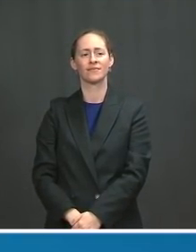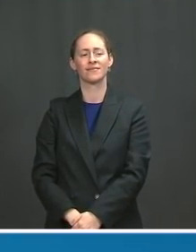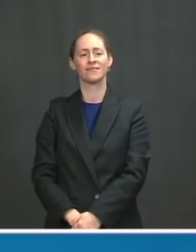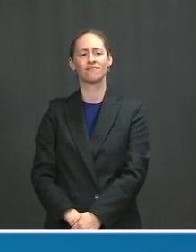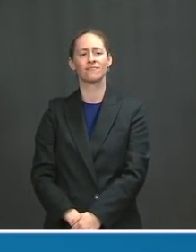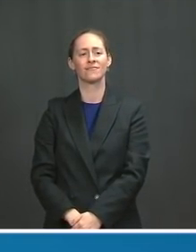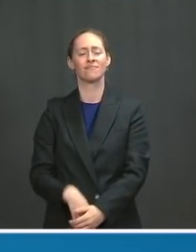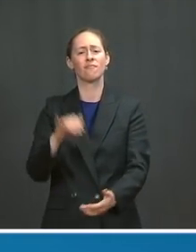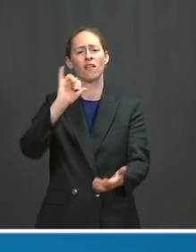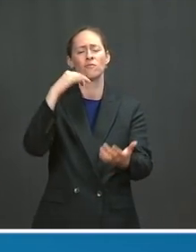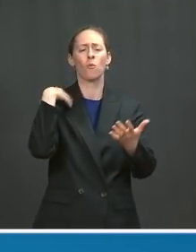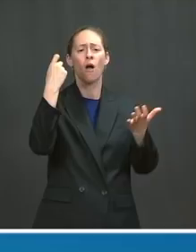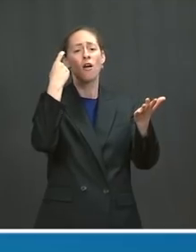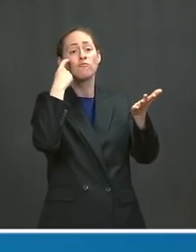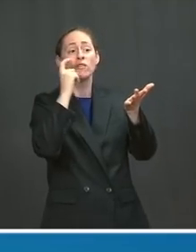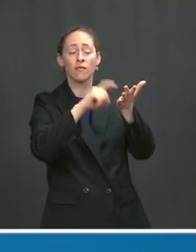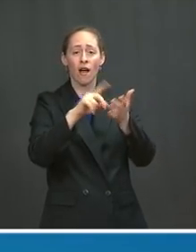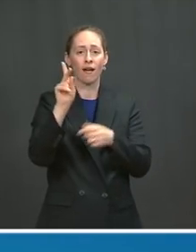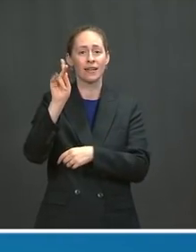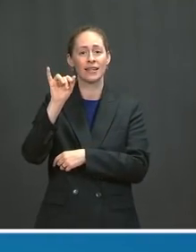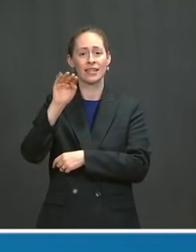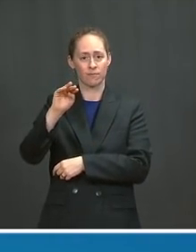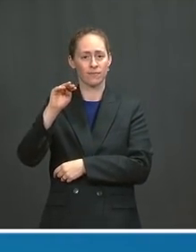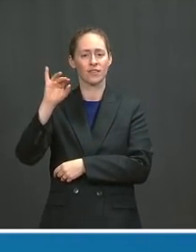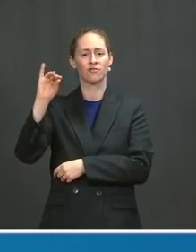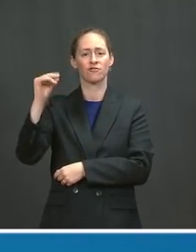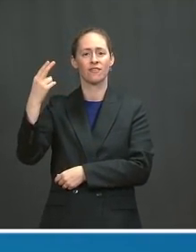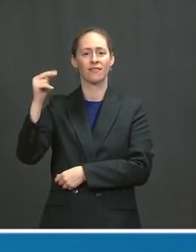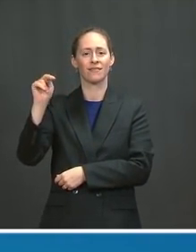and I promise you that he will not be forgotten.